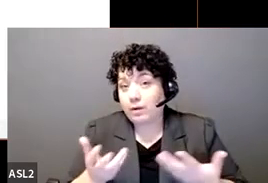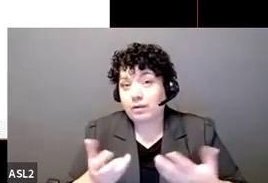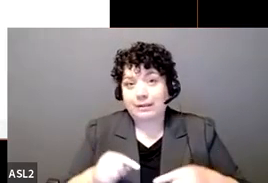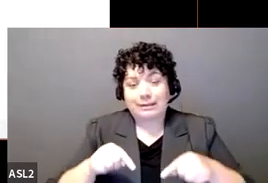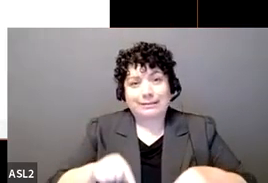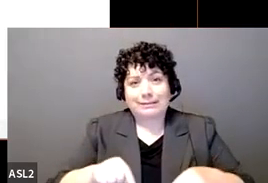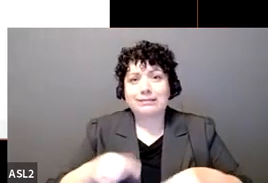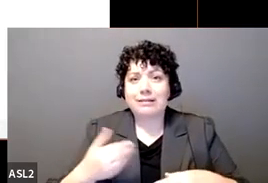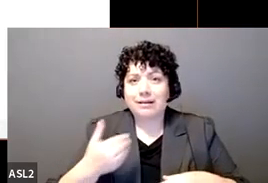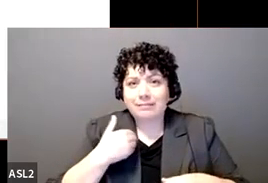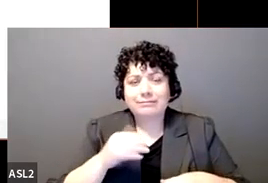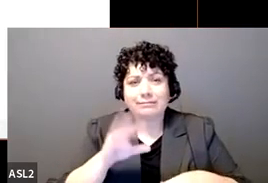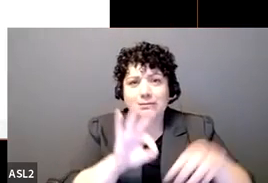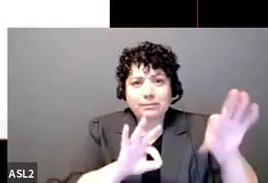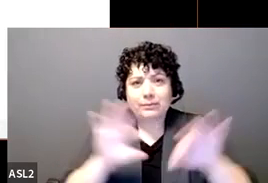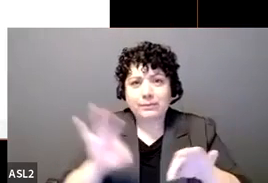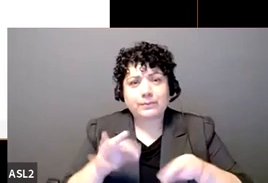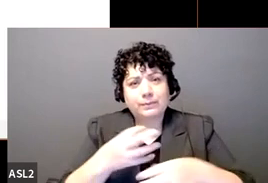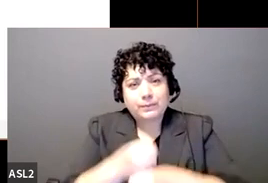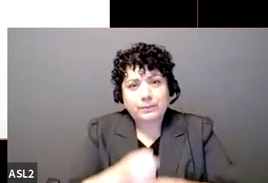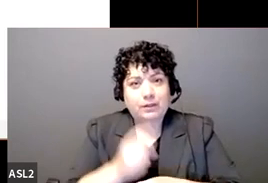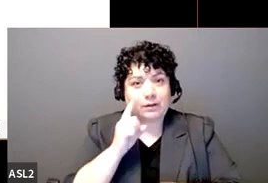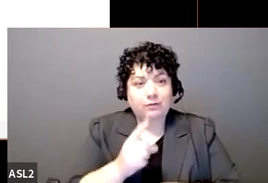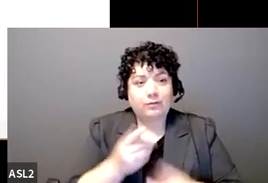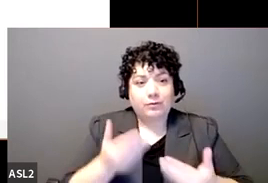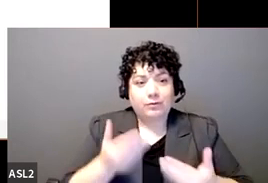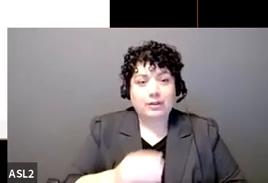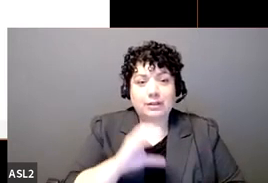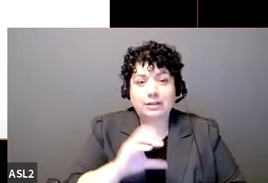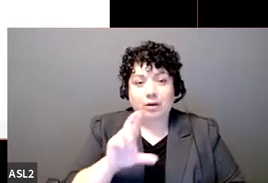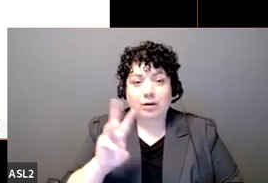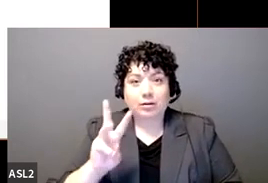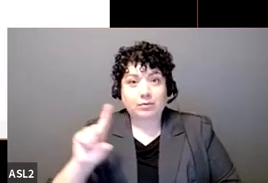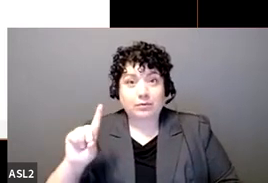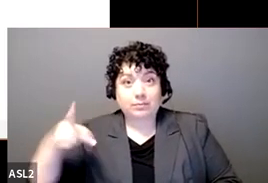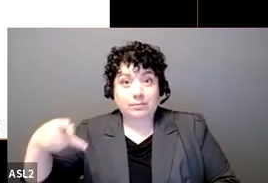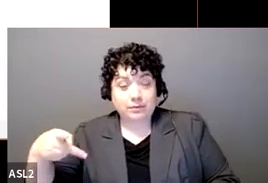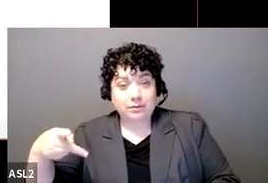I did for the Center for Work on Work Disability Policy of reports from the four